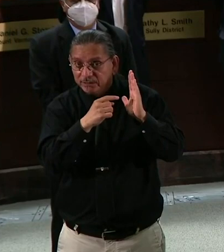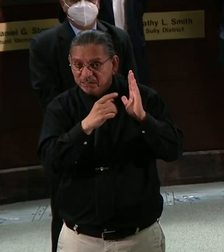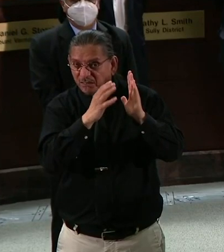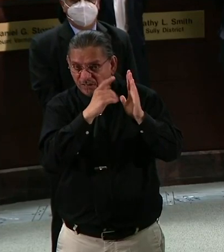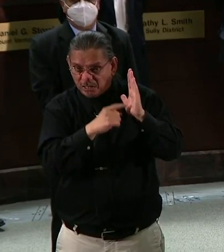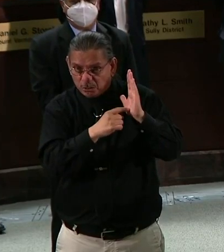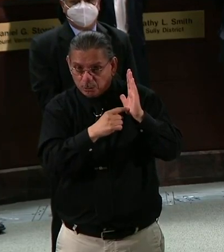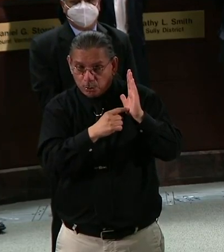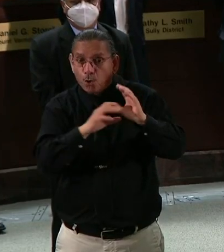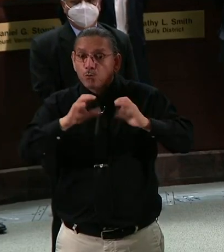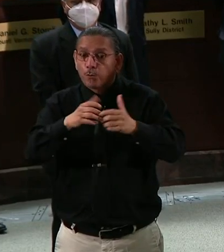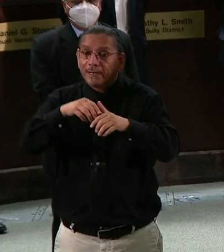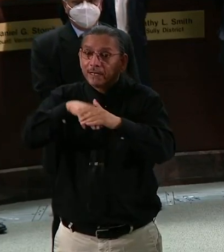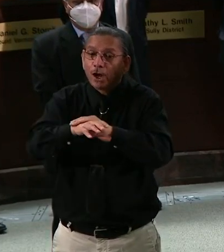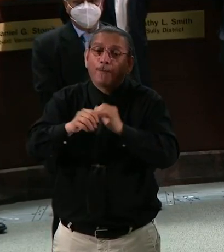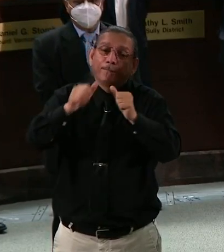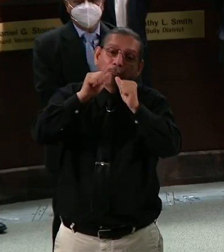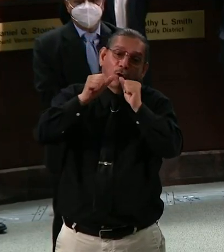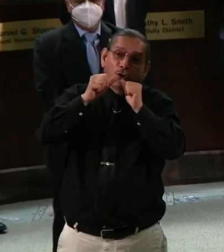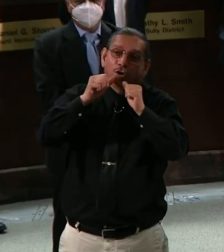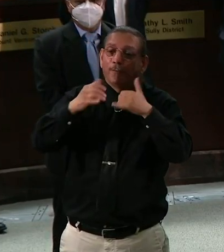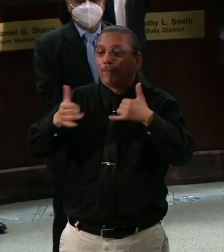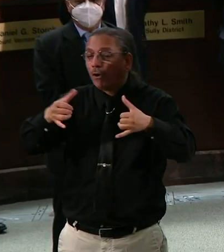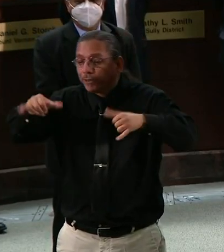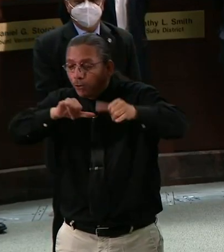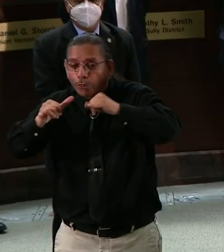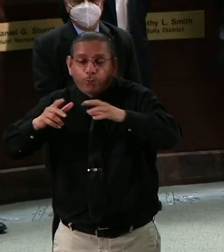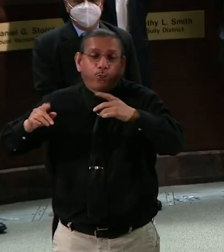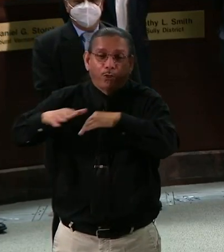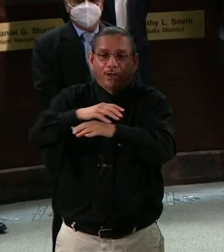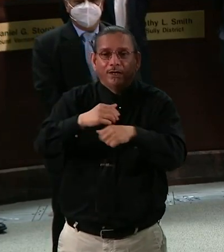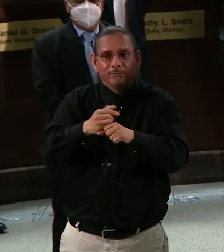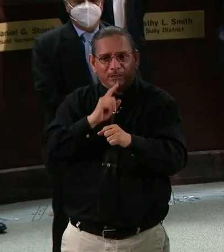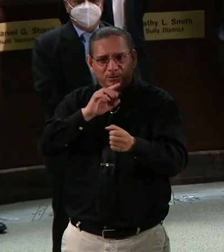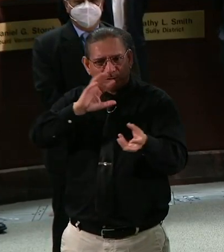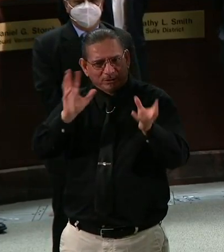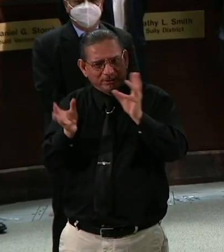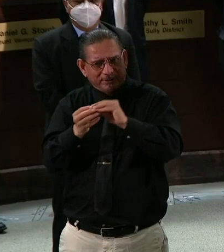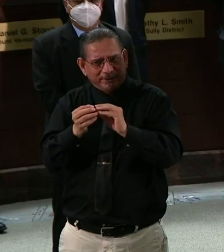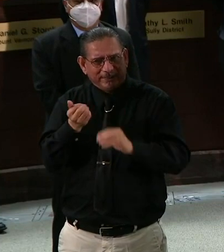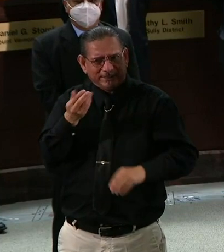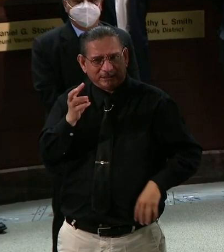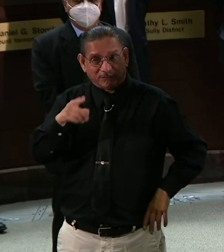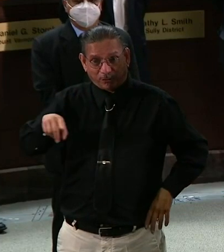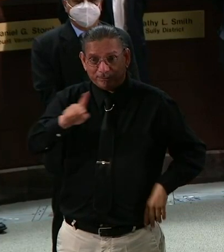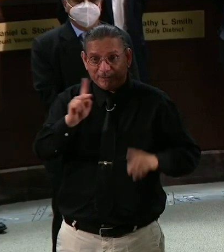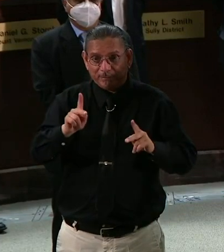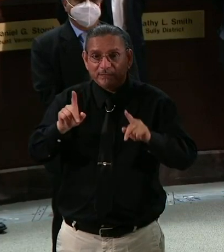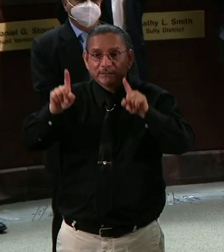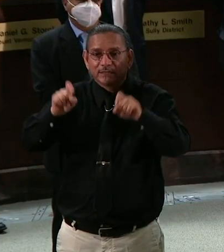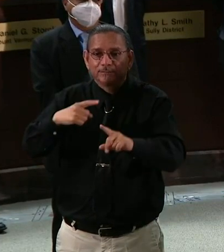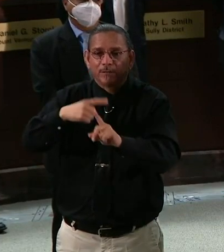INDIVIDUALS THAT WENT INTO A BAR. NOPE YES NO SO THIS. ALL